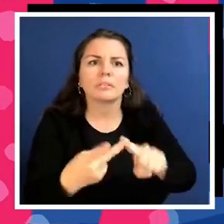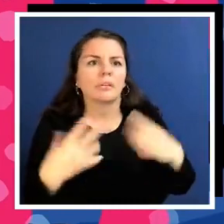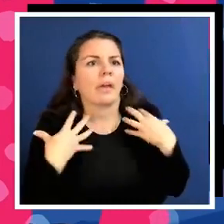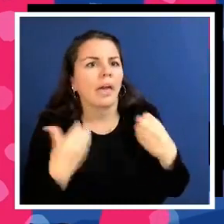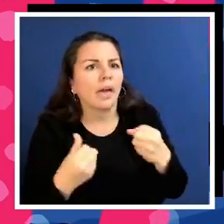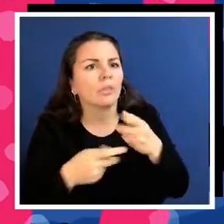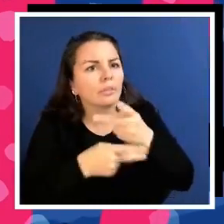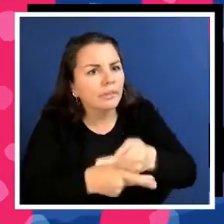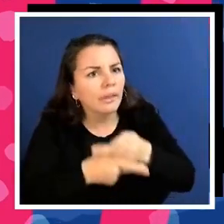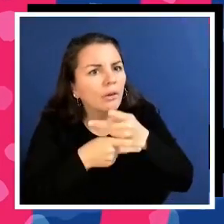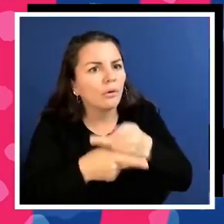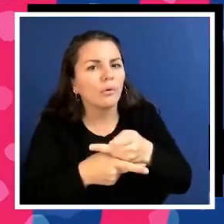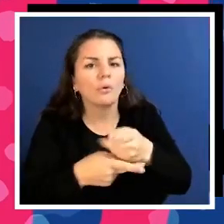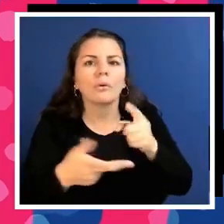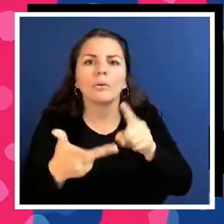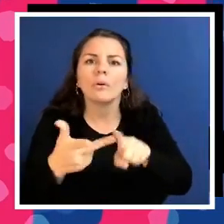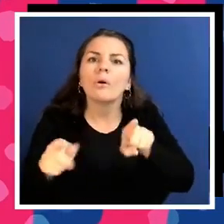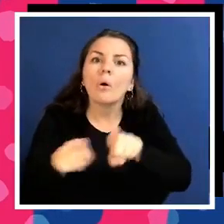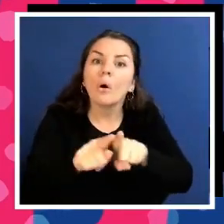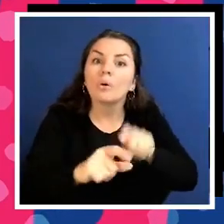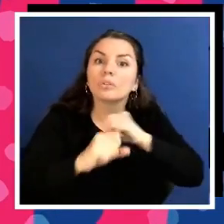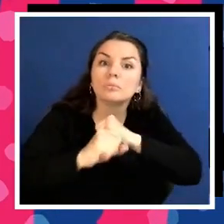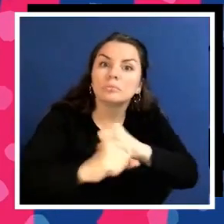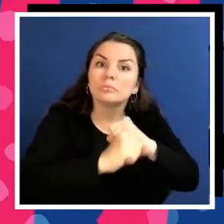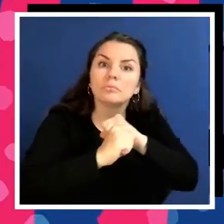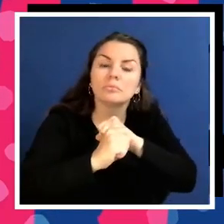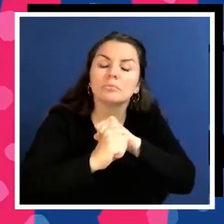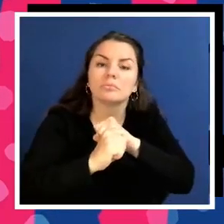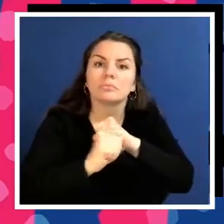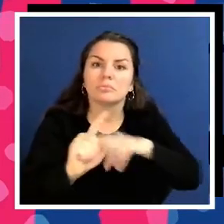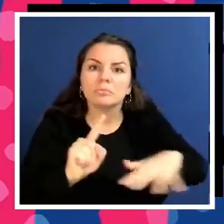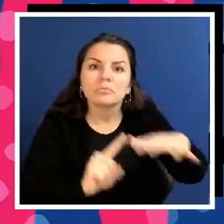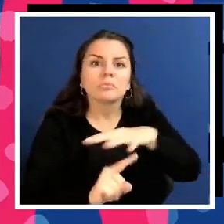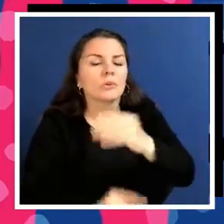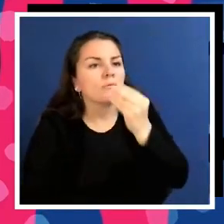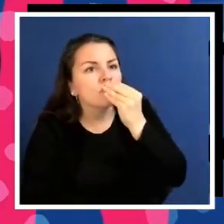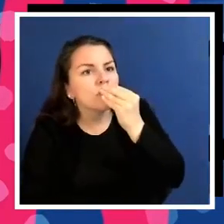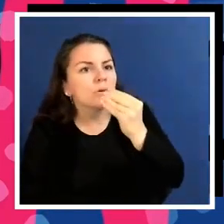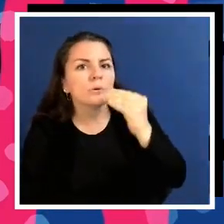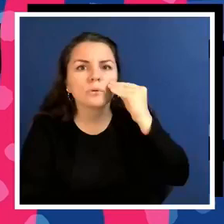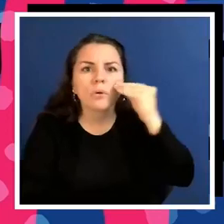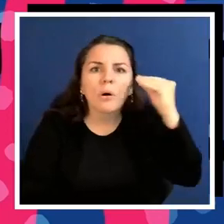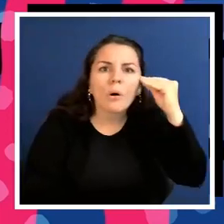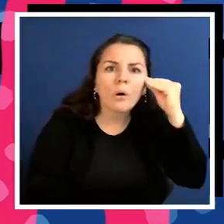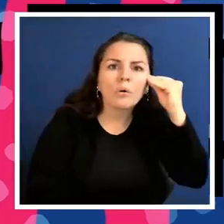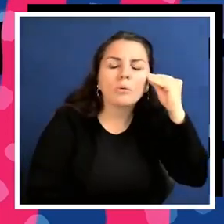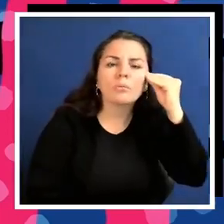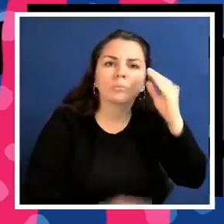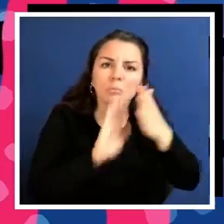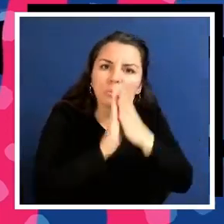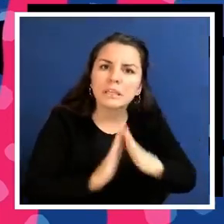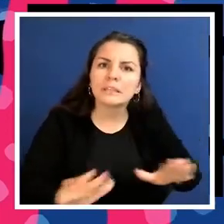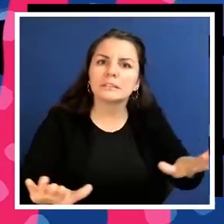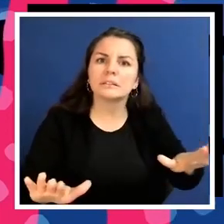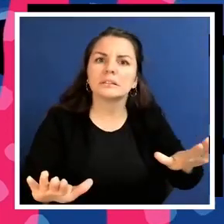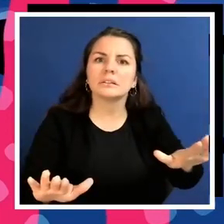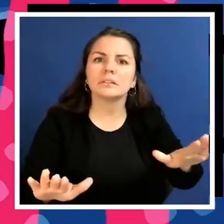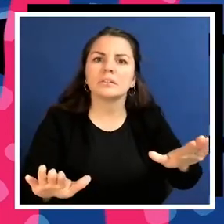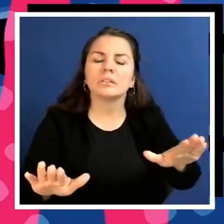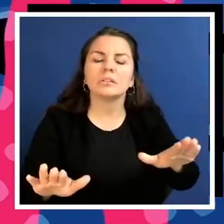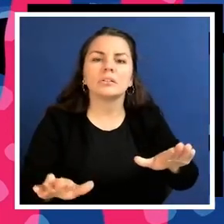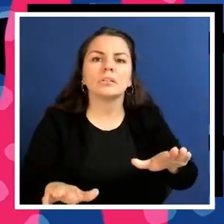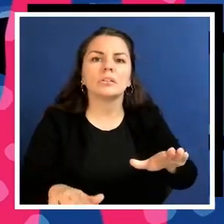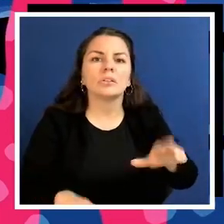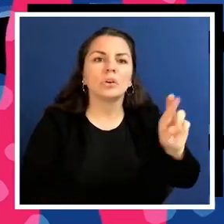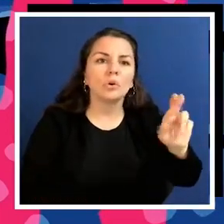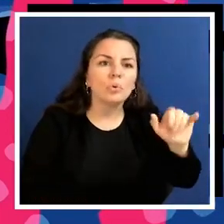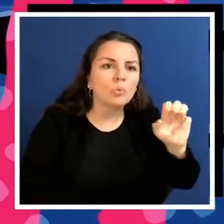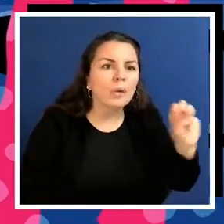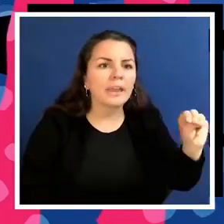WAGES AND HEALTHCARE THAT